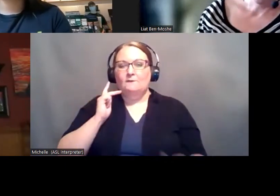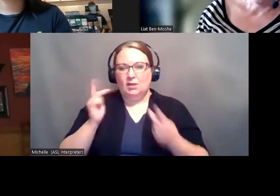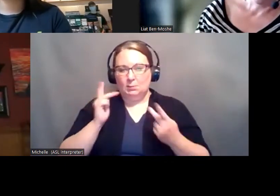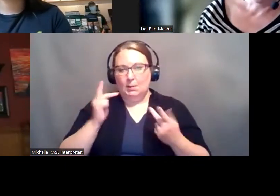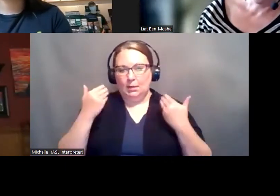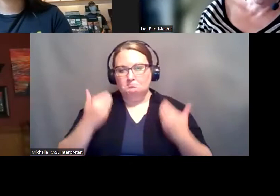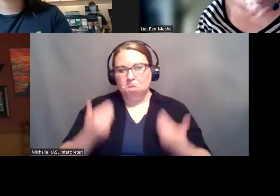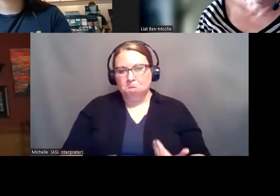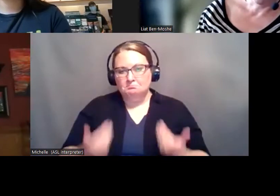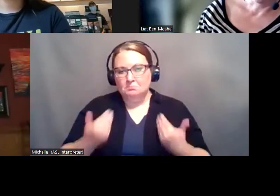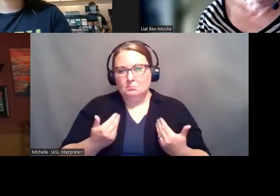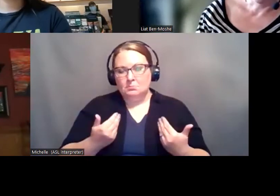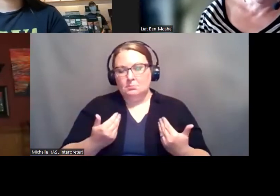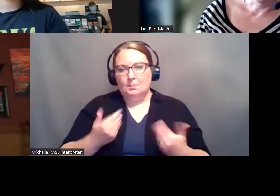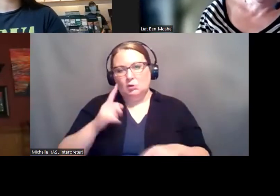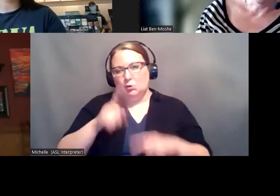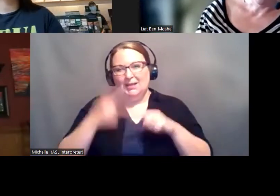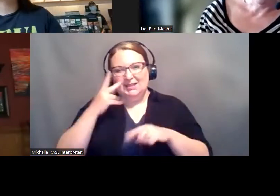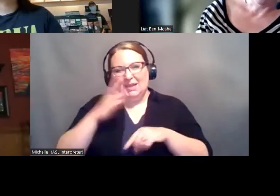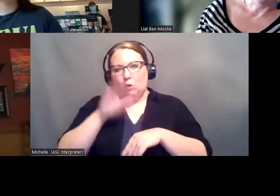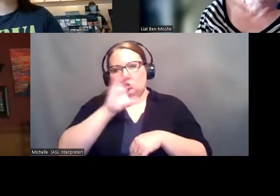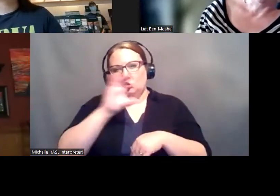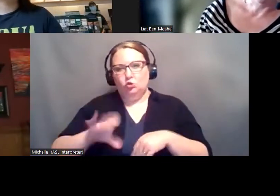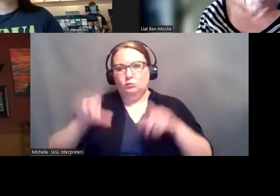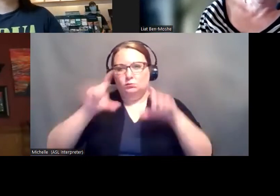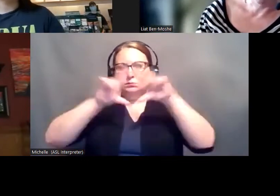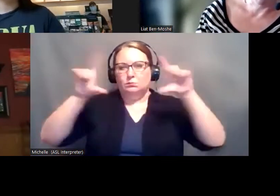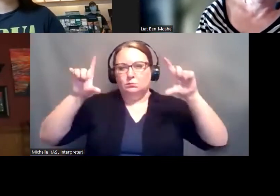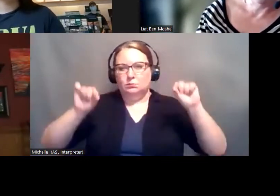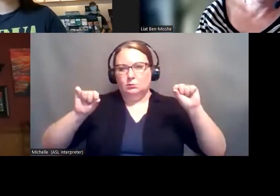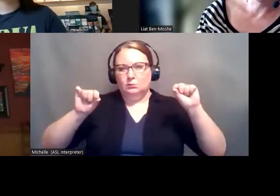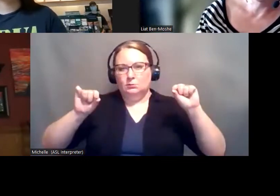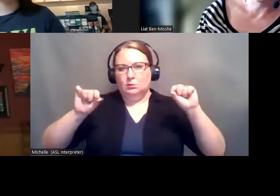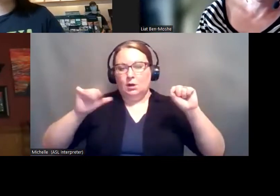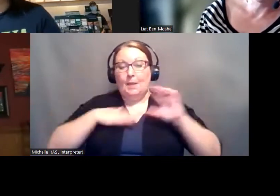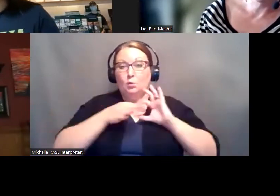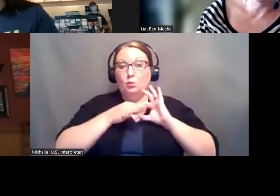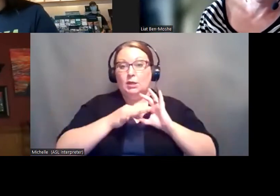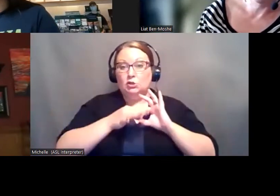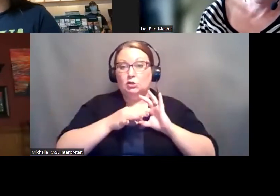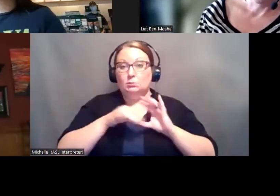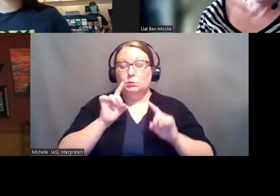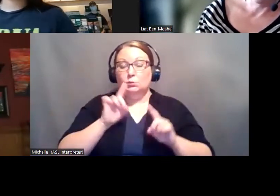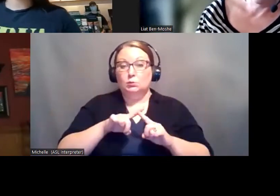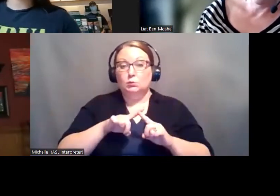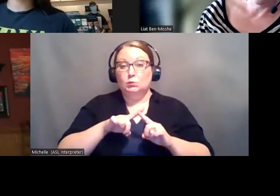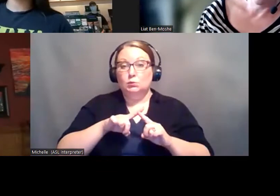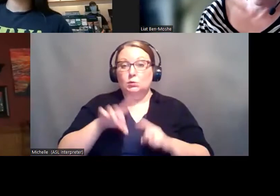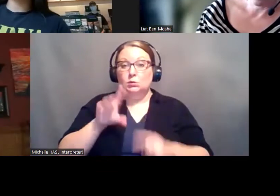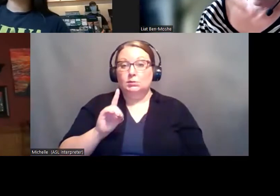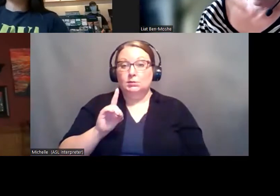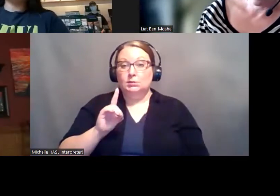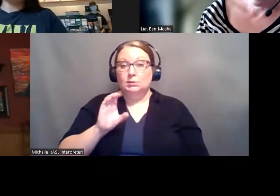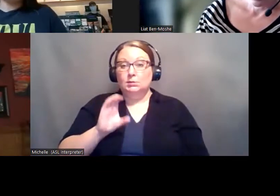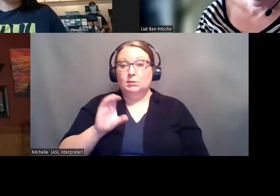but you can't see that on Zoom. And my relationship to DCCCs is